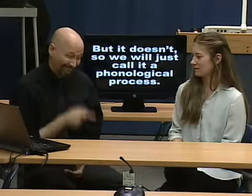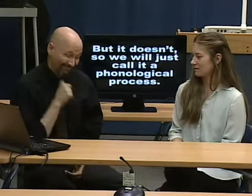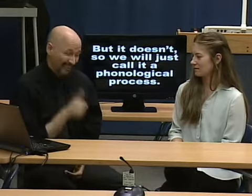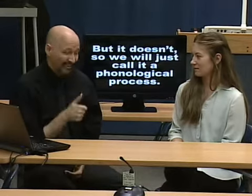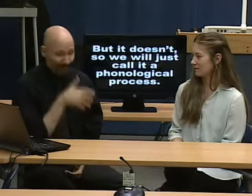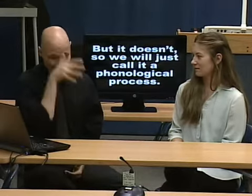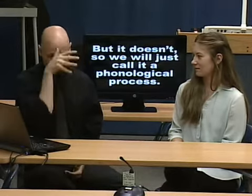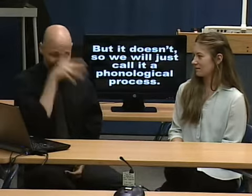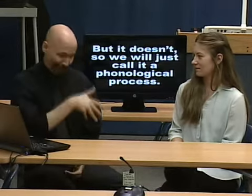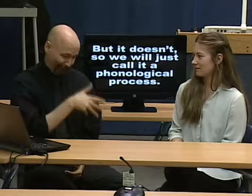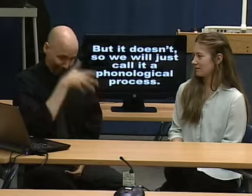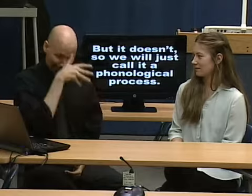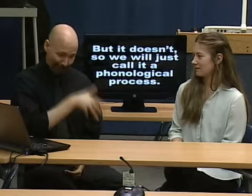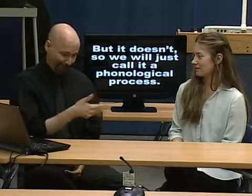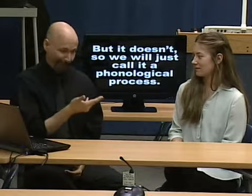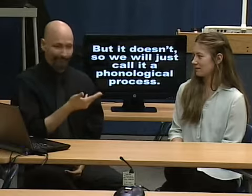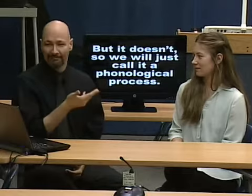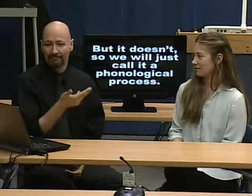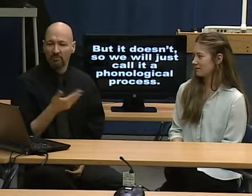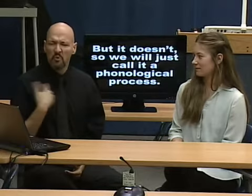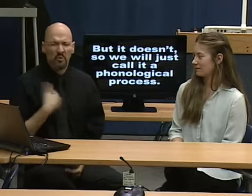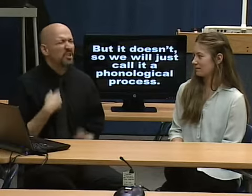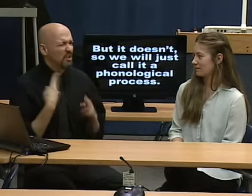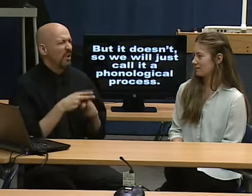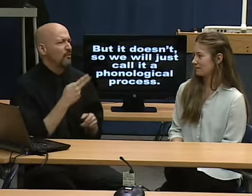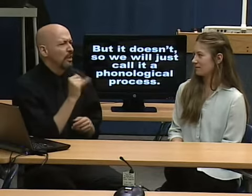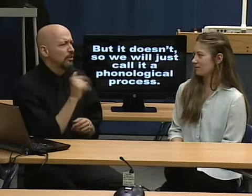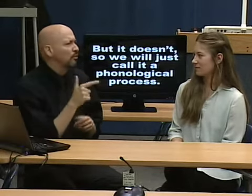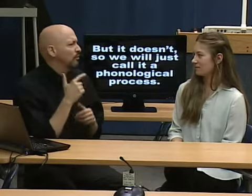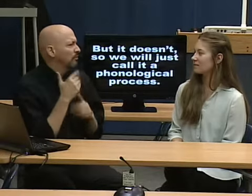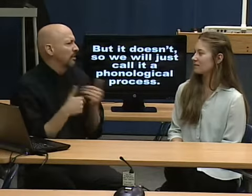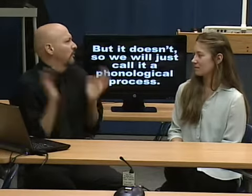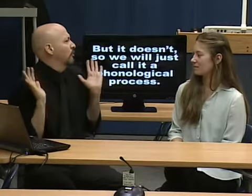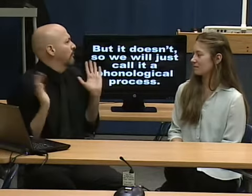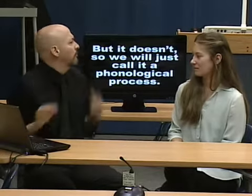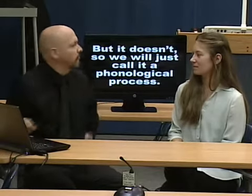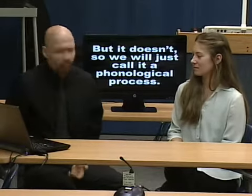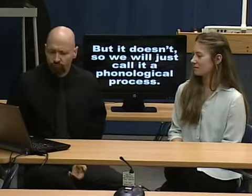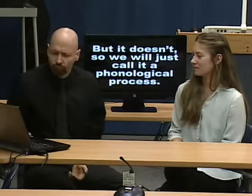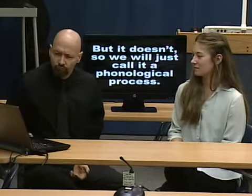But that movement doesn't have meaning, so it's a phonological process.